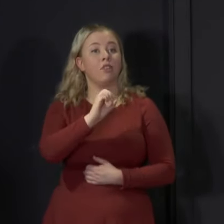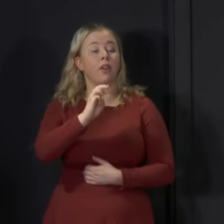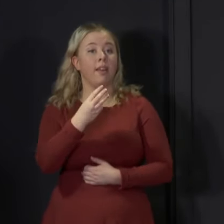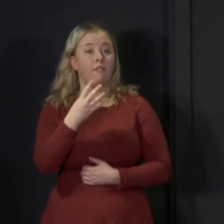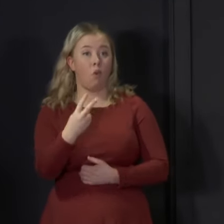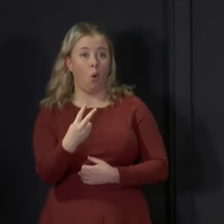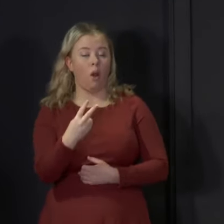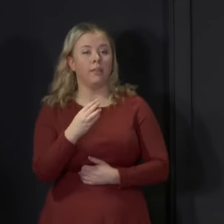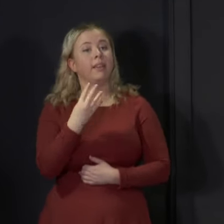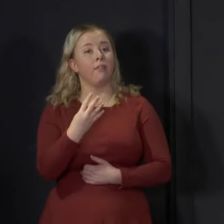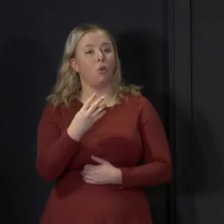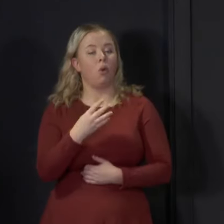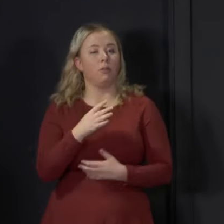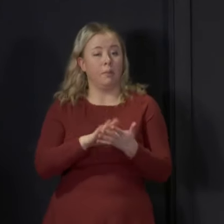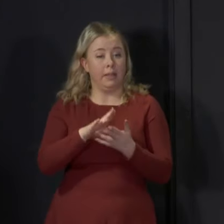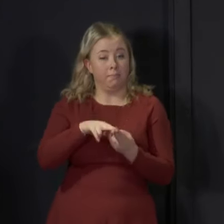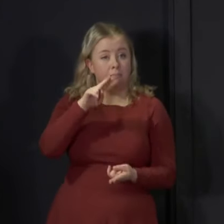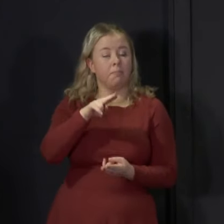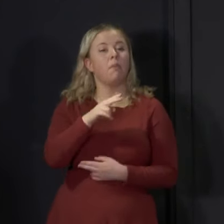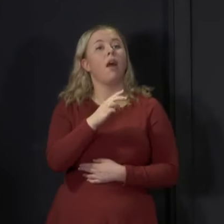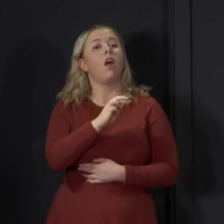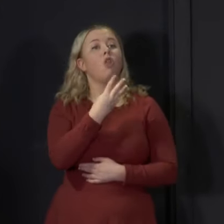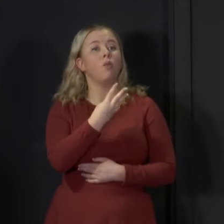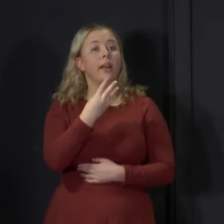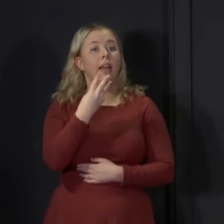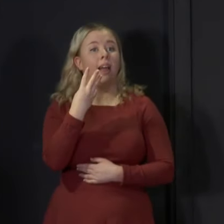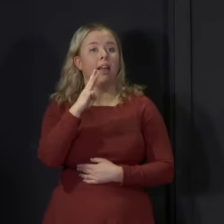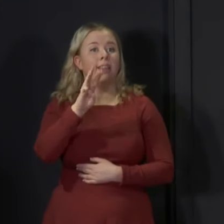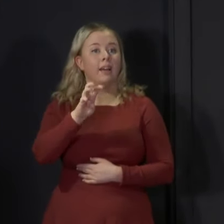confirmed which is an increase of 313 since yesterday.